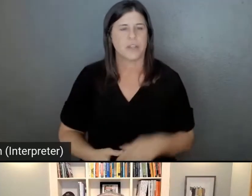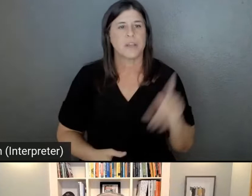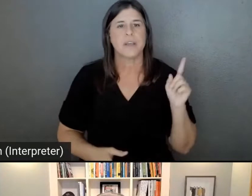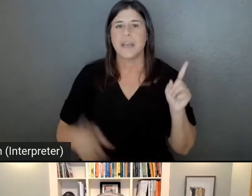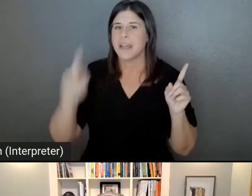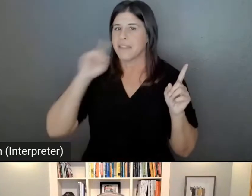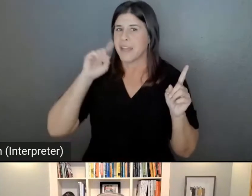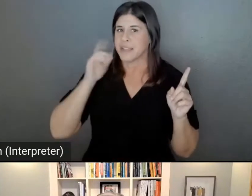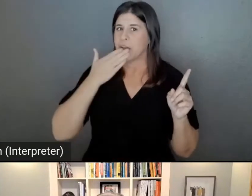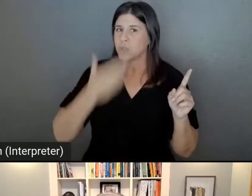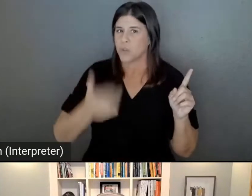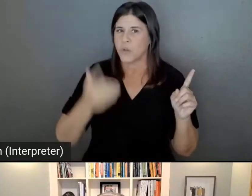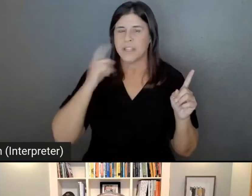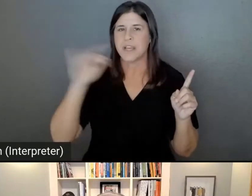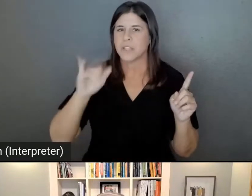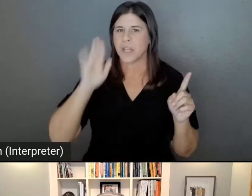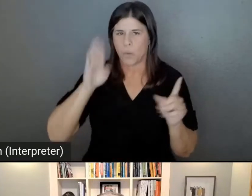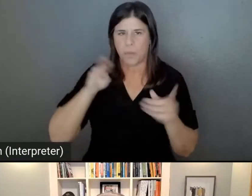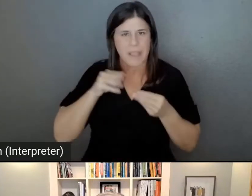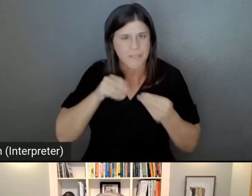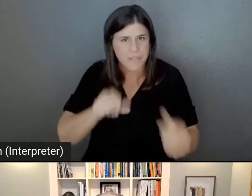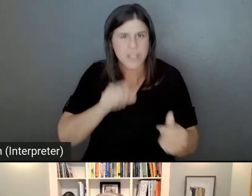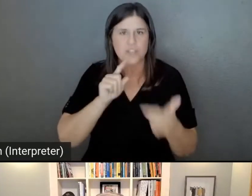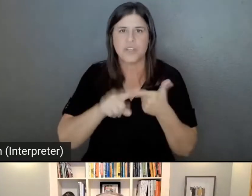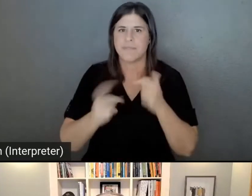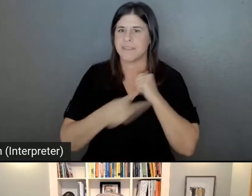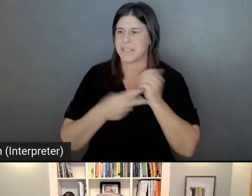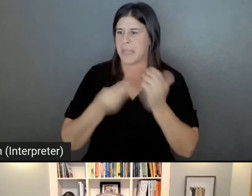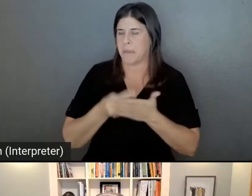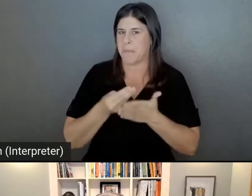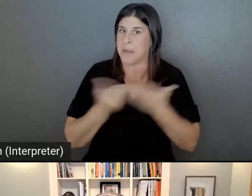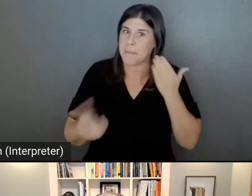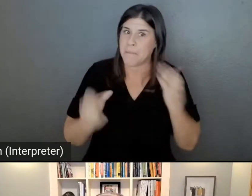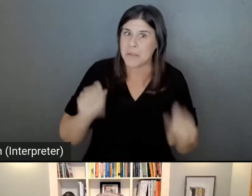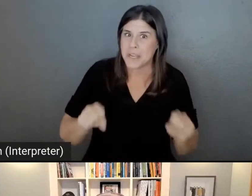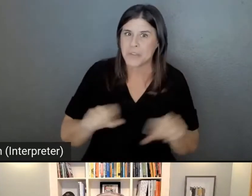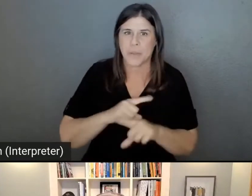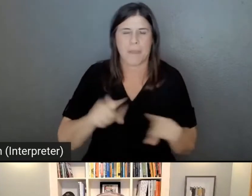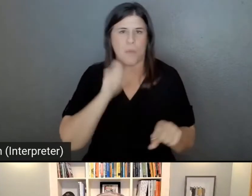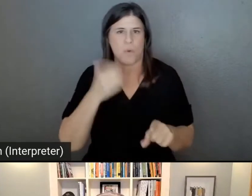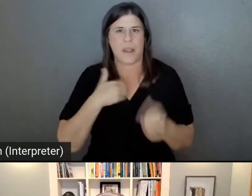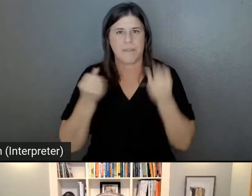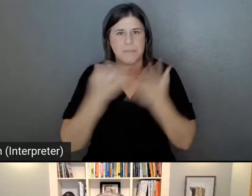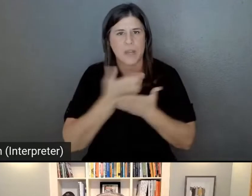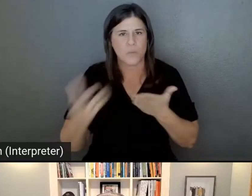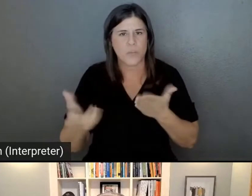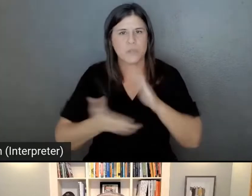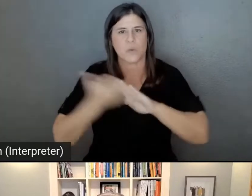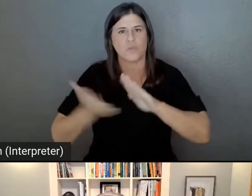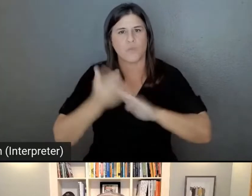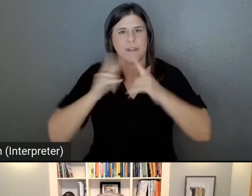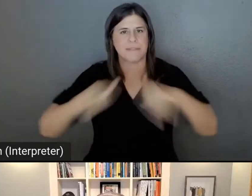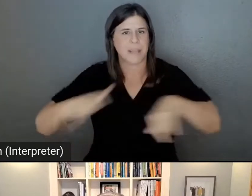That sounds like it's going to be efficient. It's going to be saving me money potentially. I'm not going to have as many resources running at all times.